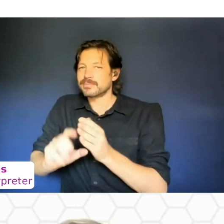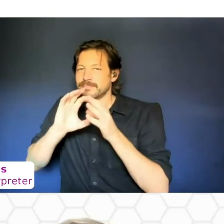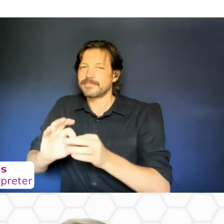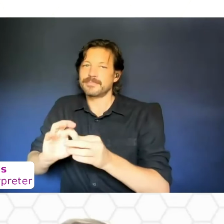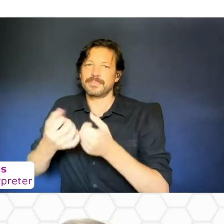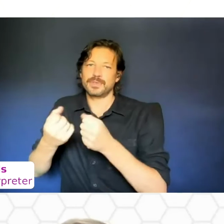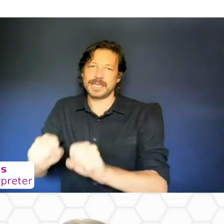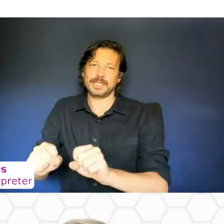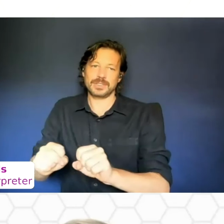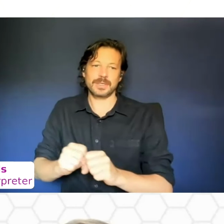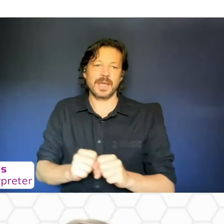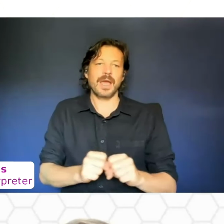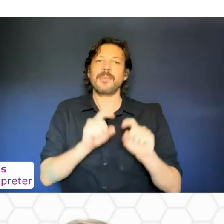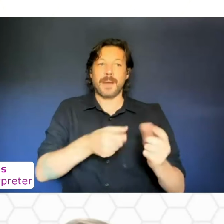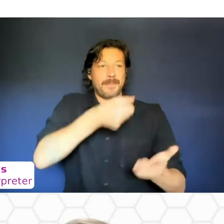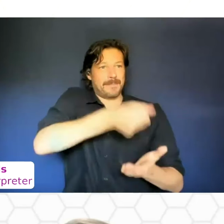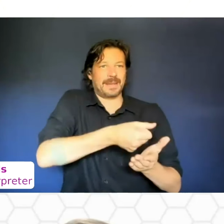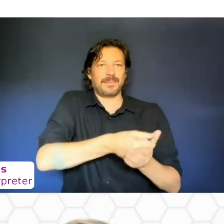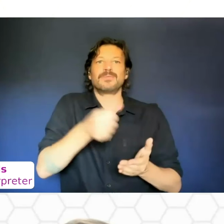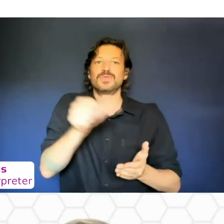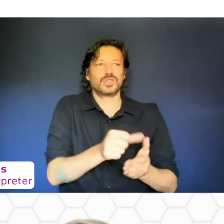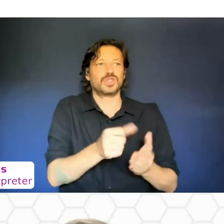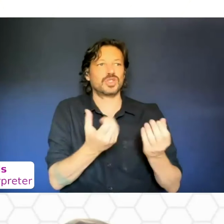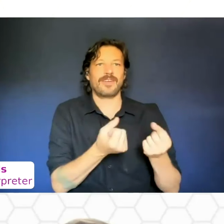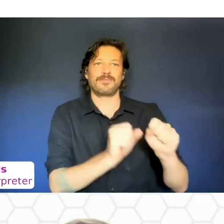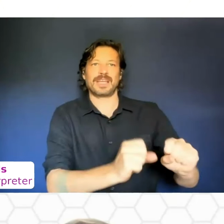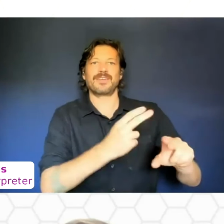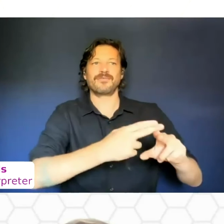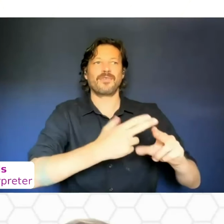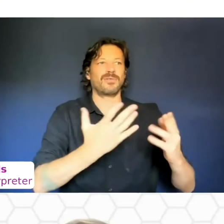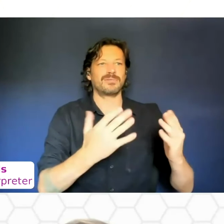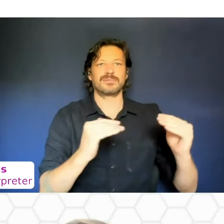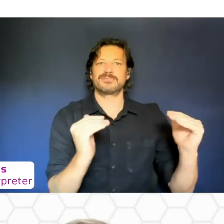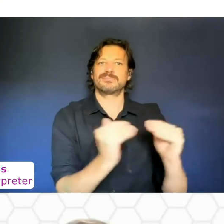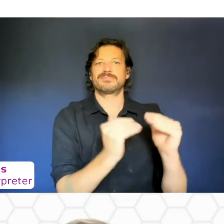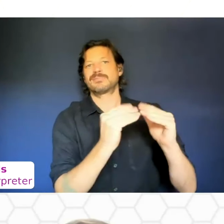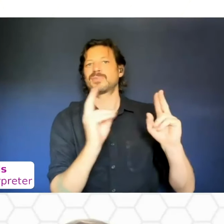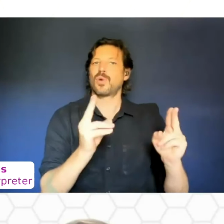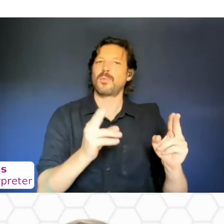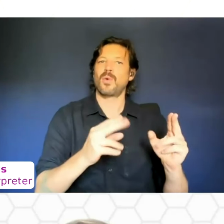the very minimum they should have the protections of just a standard tenancy. Yeah, Miles do you have a